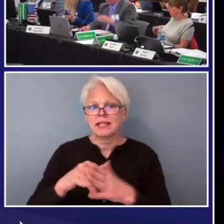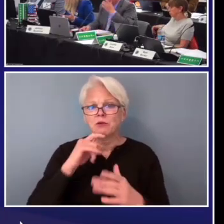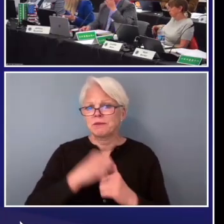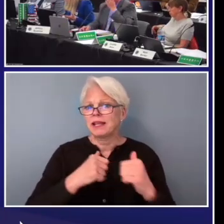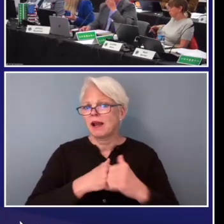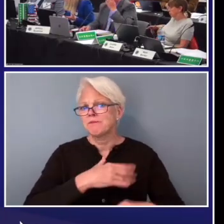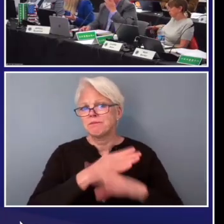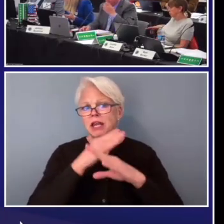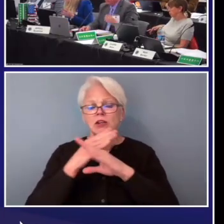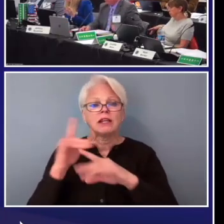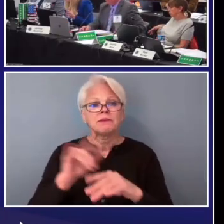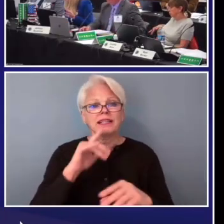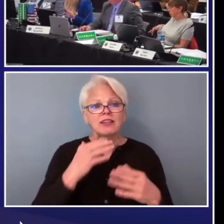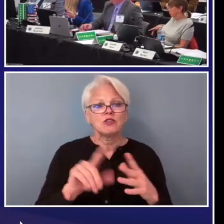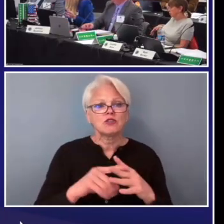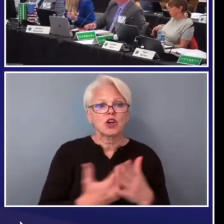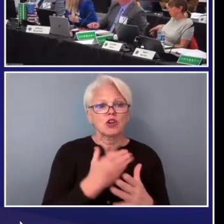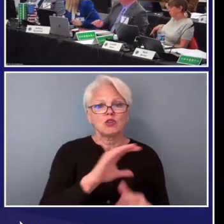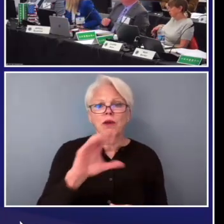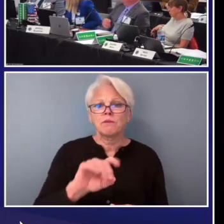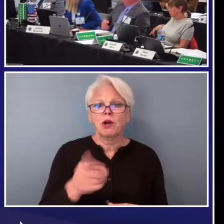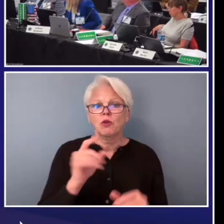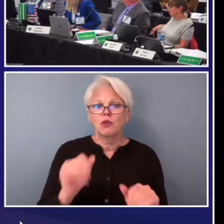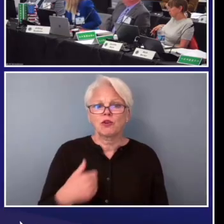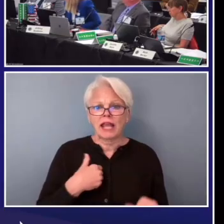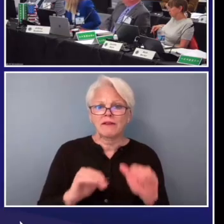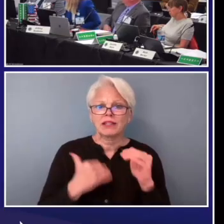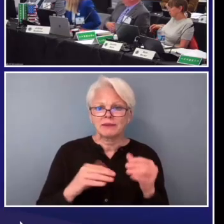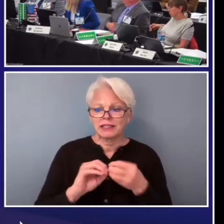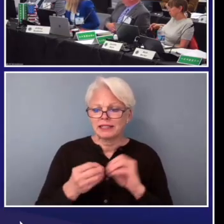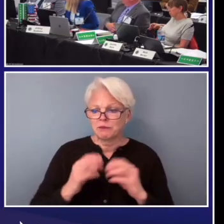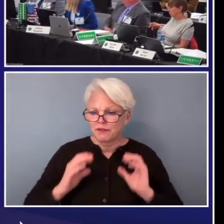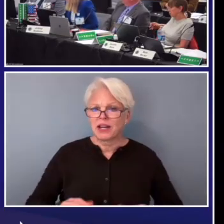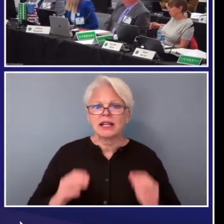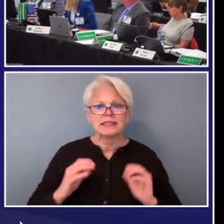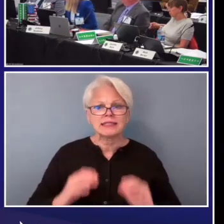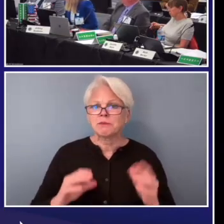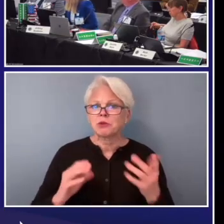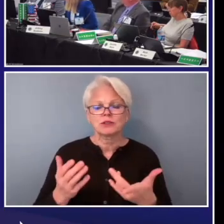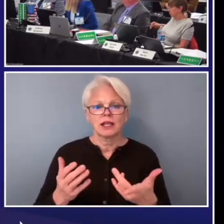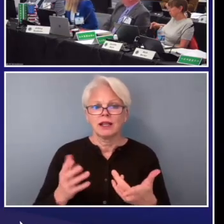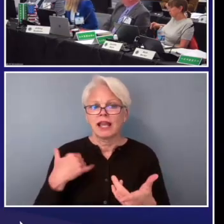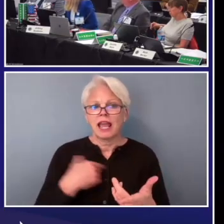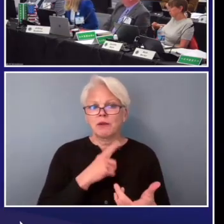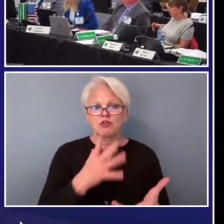had started a new company, but you were only allowed to have so many customers and we really want to, um, encourage innovation.